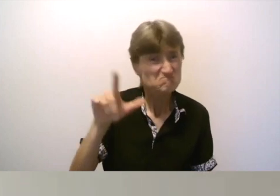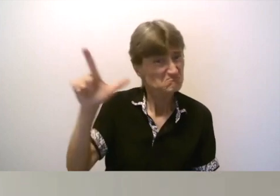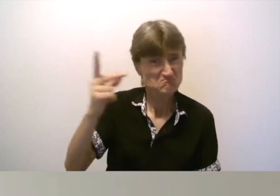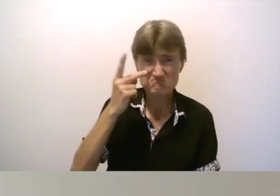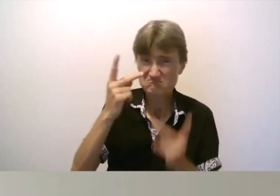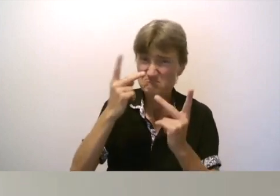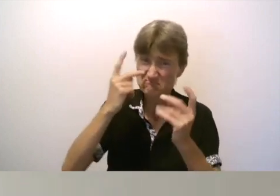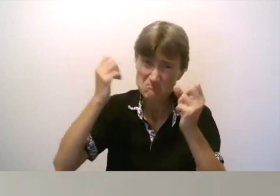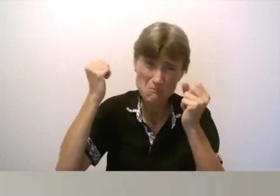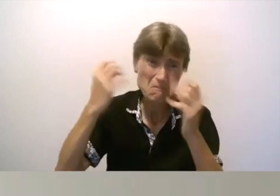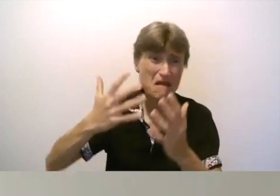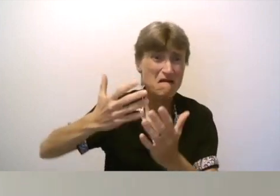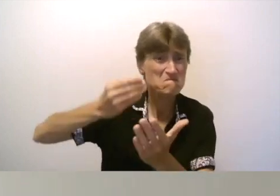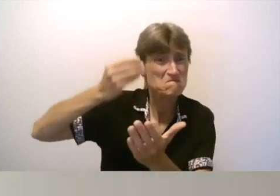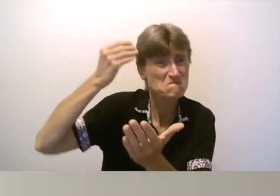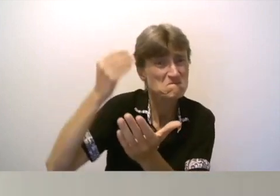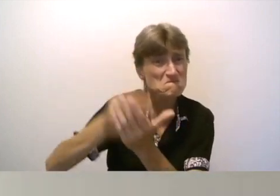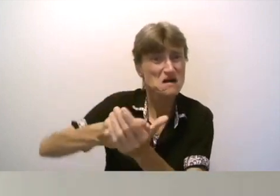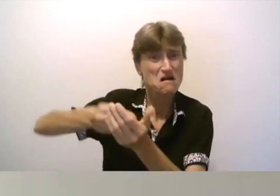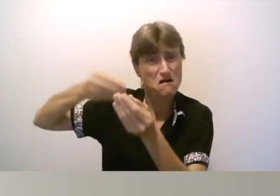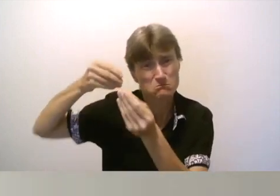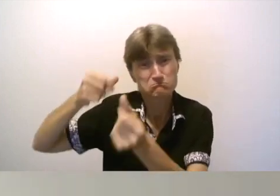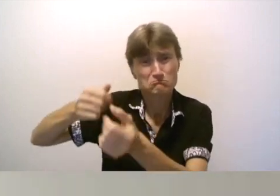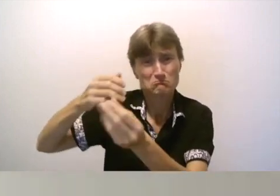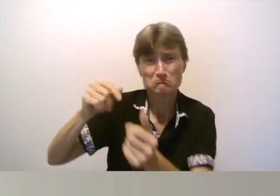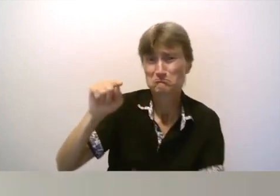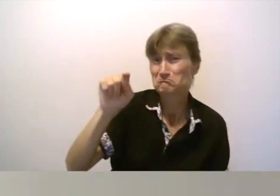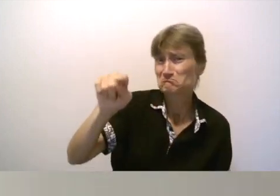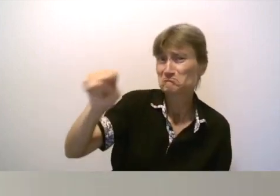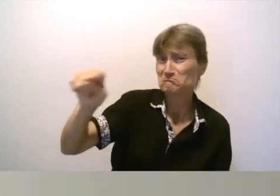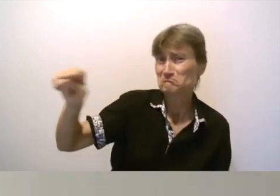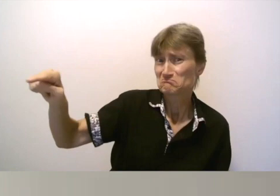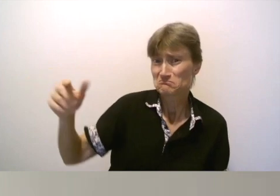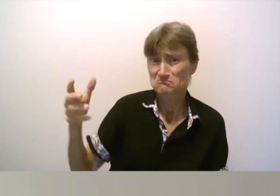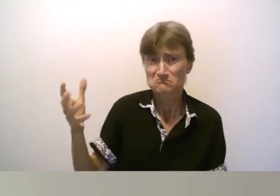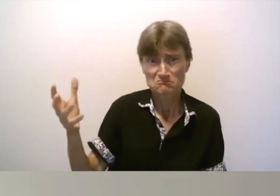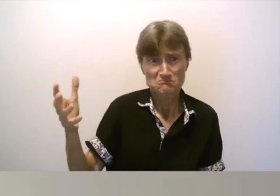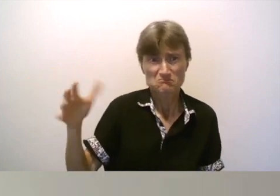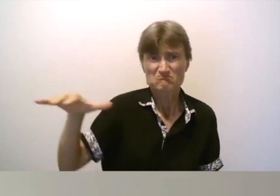buildings and administrative high paid administrative positions